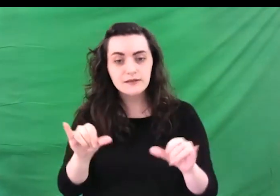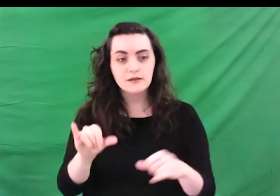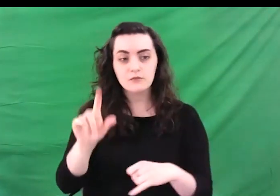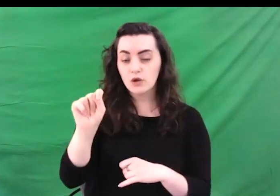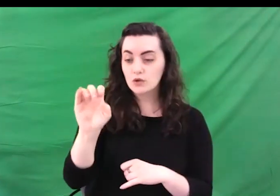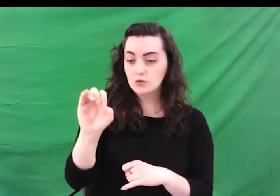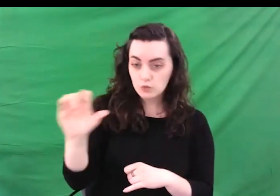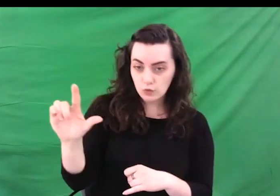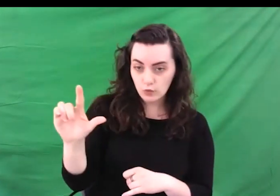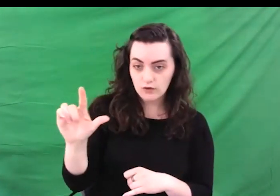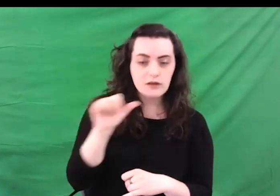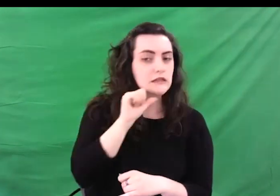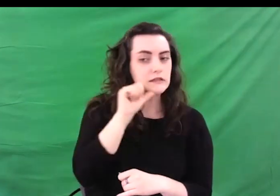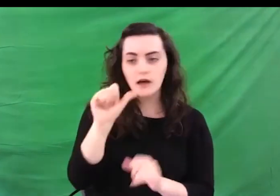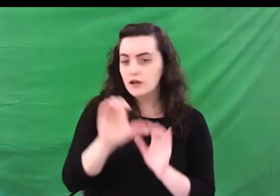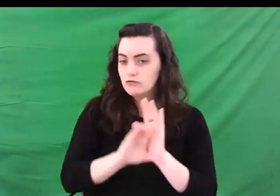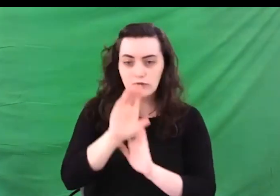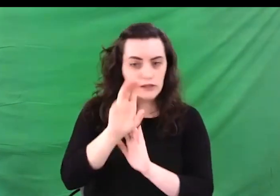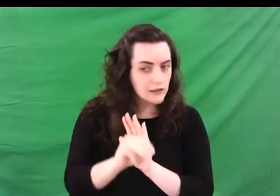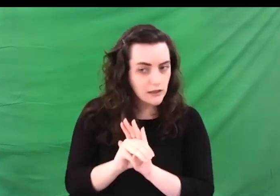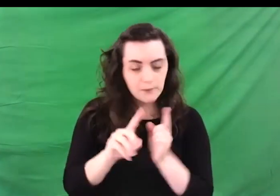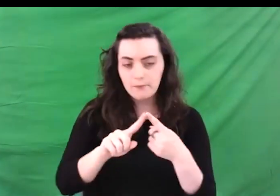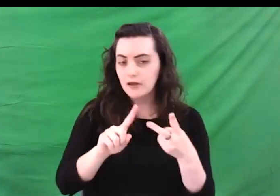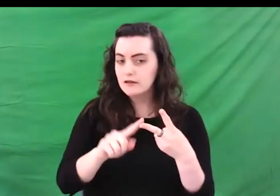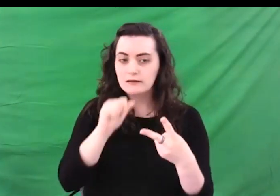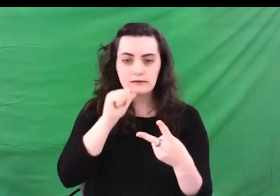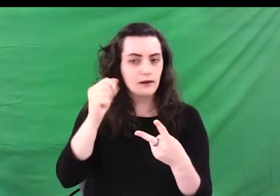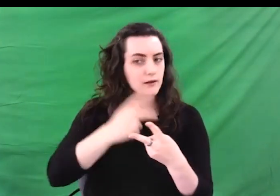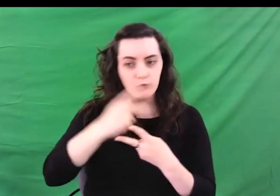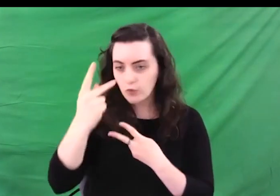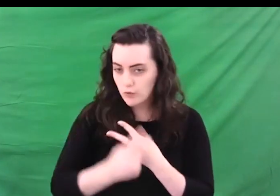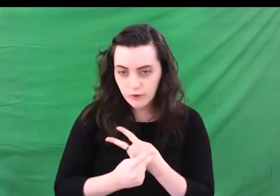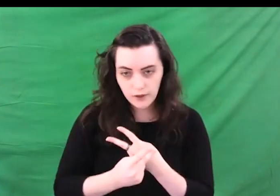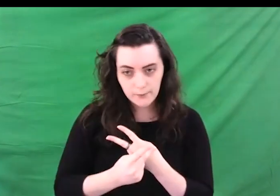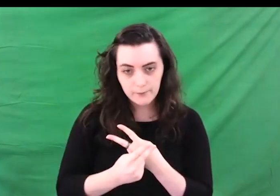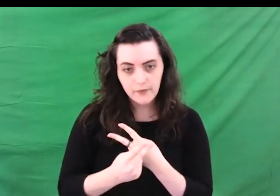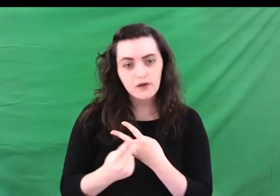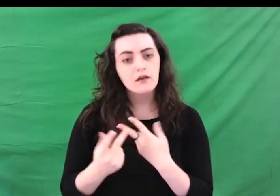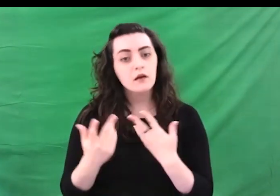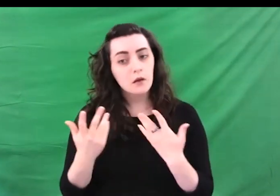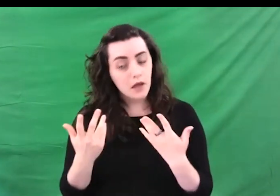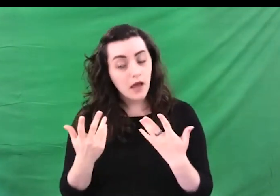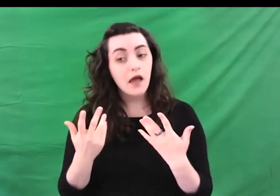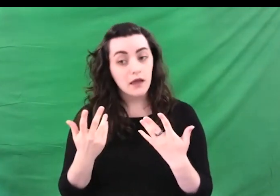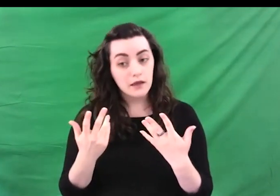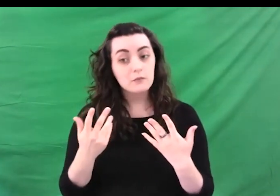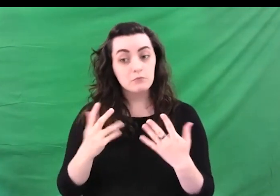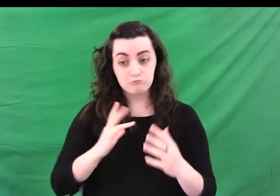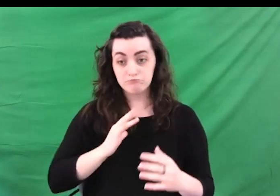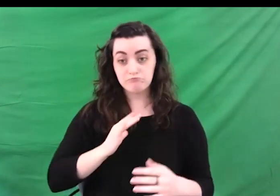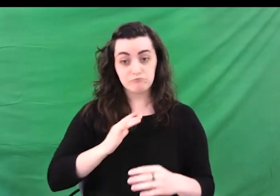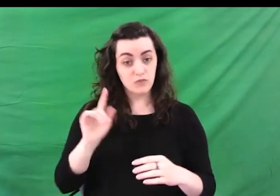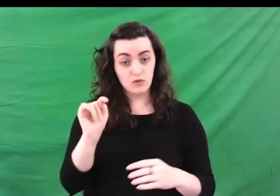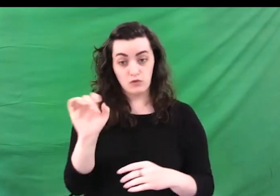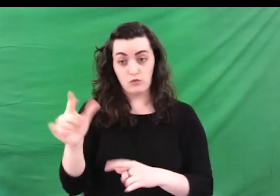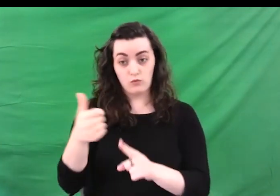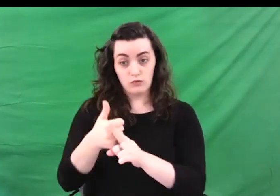It is not a curriculum, it is not a program, which can be wonderful for you, because whatever activity